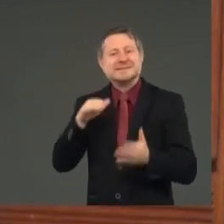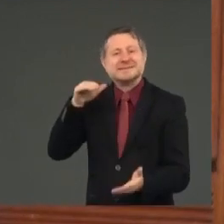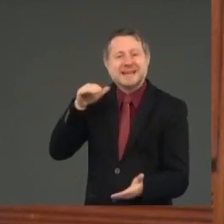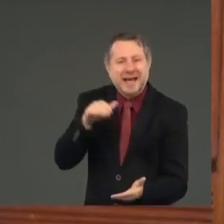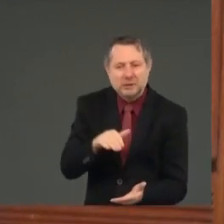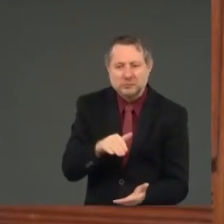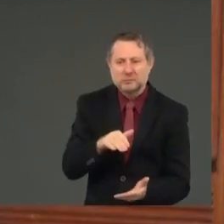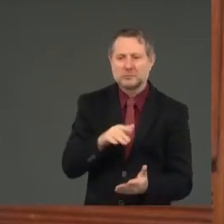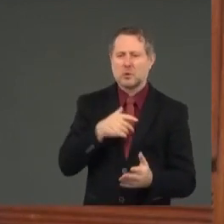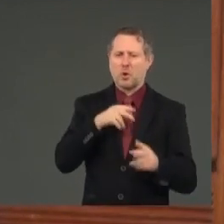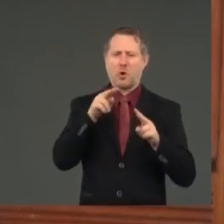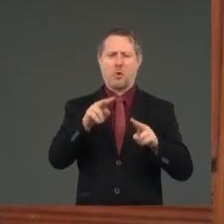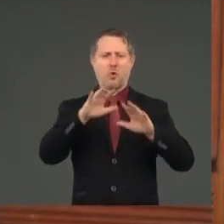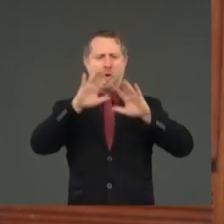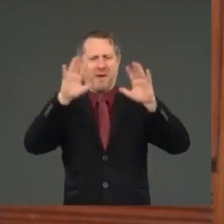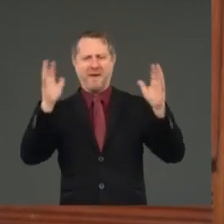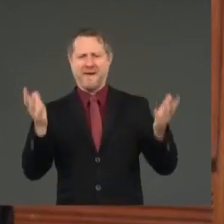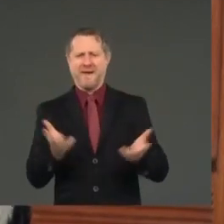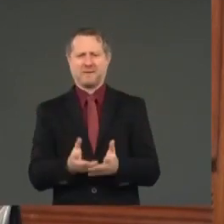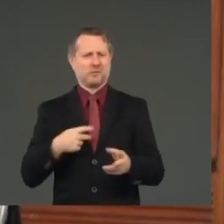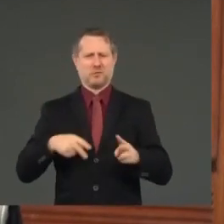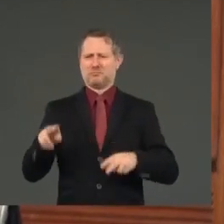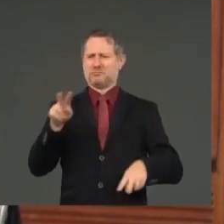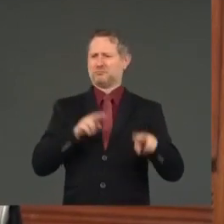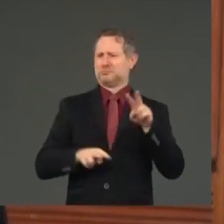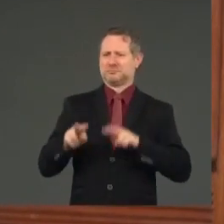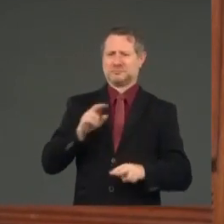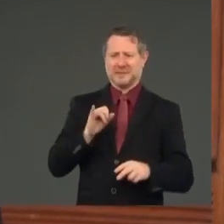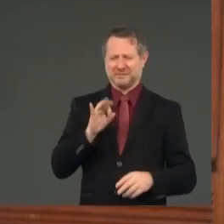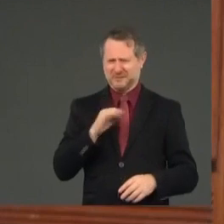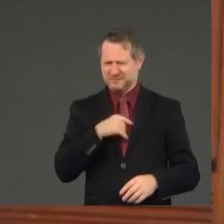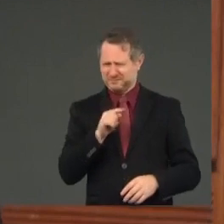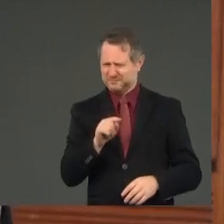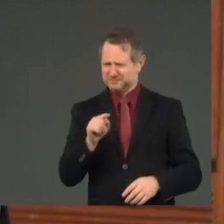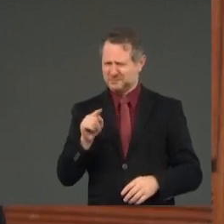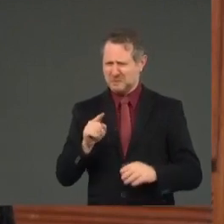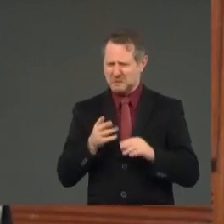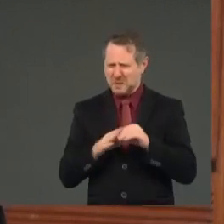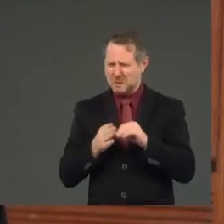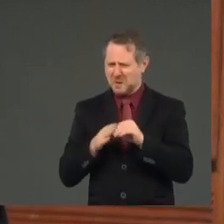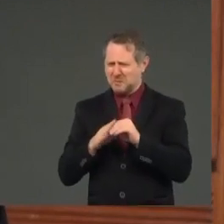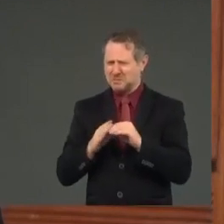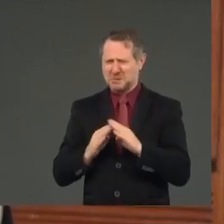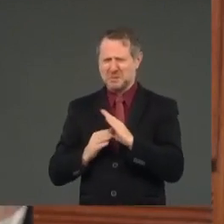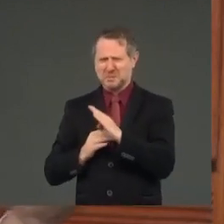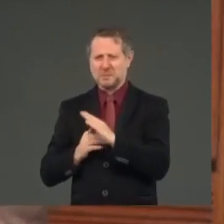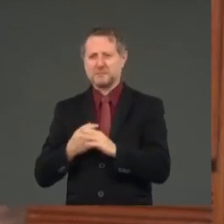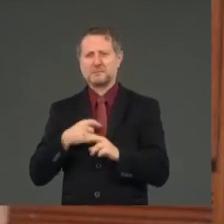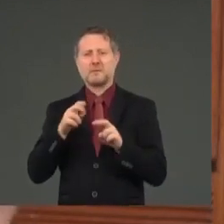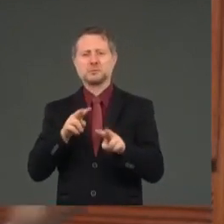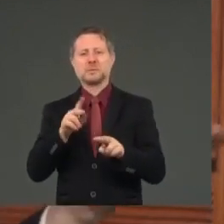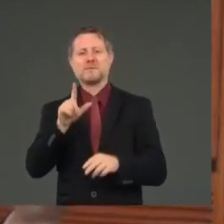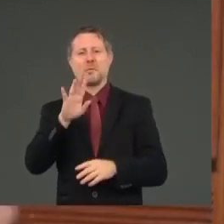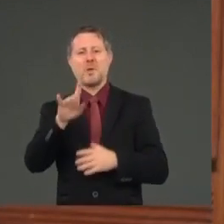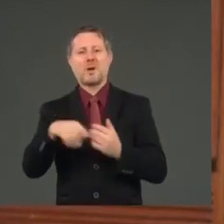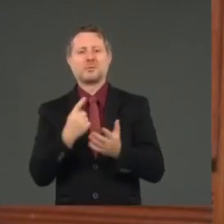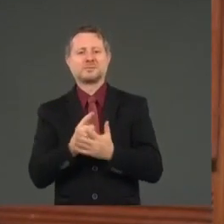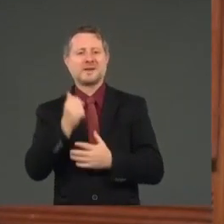IN BOTH THOSE REGIONS RIGHT NOW ARE DOWN, SO THAT'S A GOOD SIGN. NEW PEOPLE AREN'T WALKING IN THE DOOR. WE LOOK AT ALL THOSE THINGS